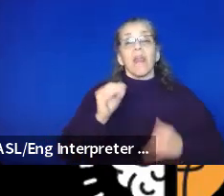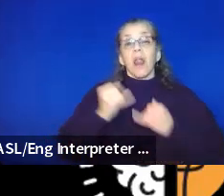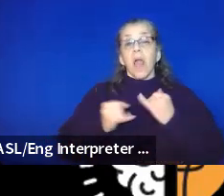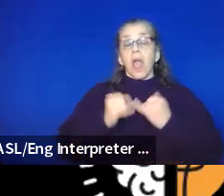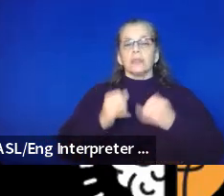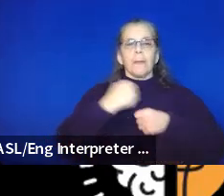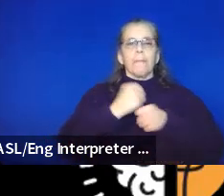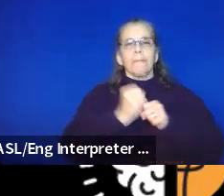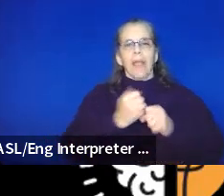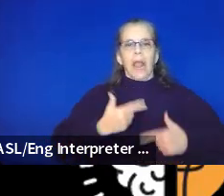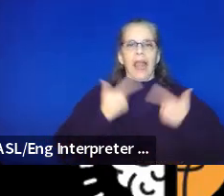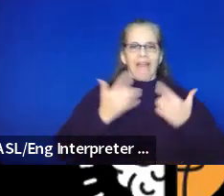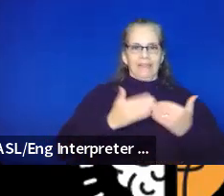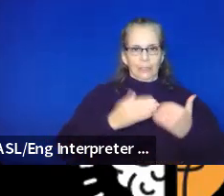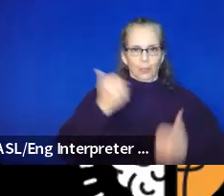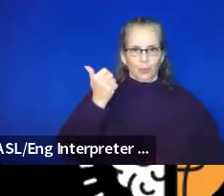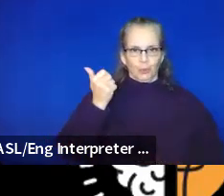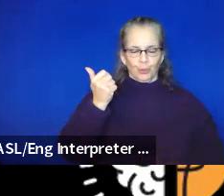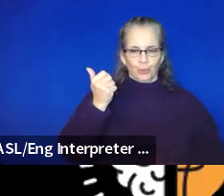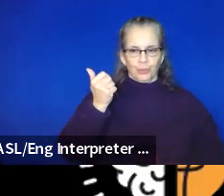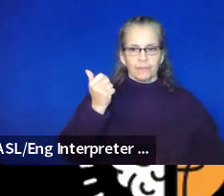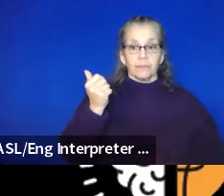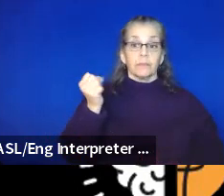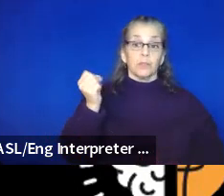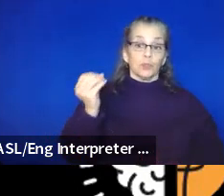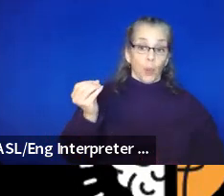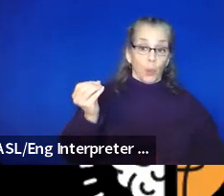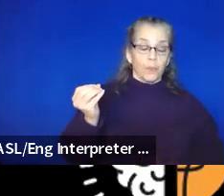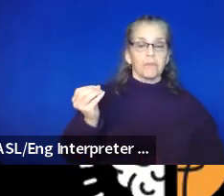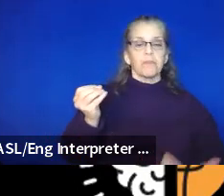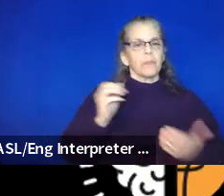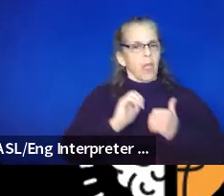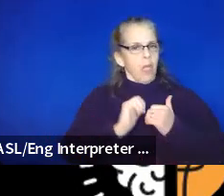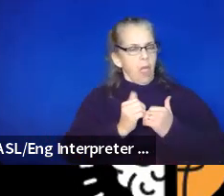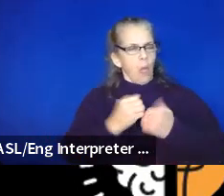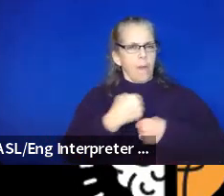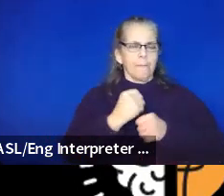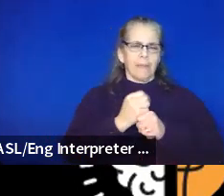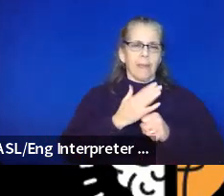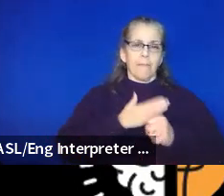So I spend a lot of time making my life easier because I'm working harder to hear. I don't